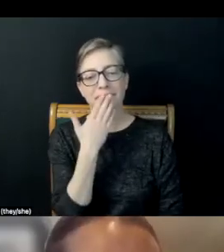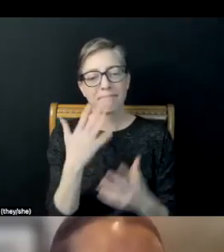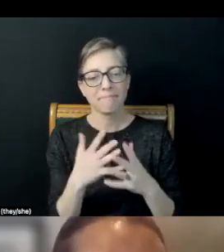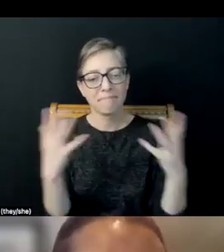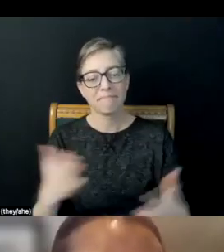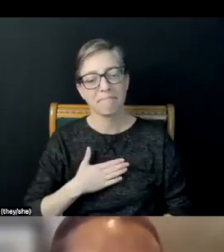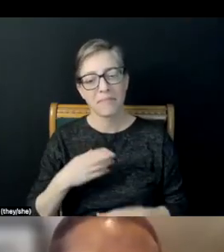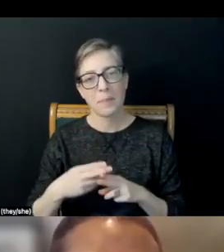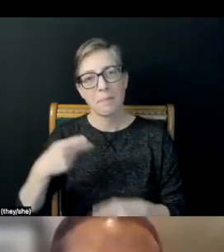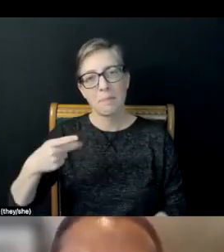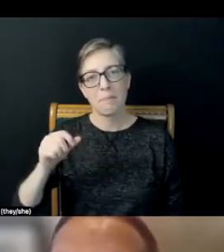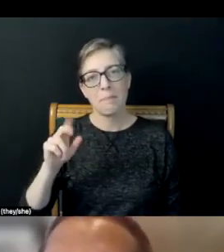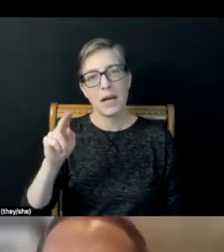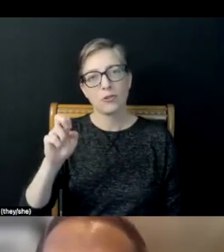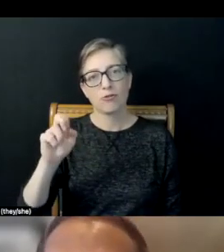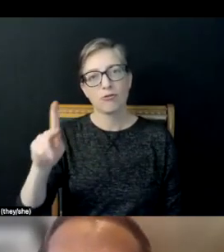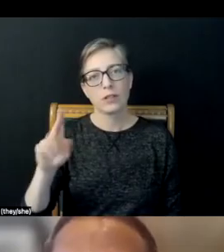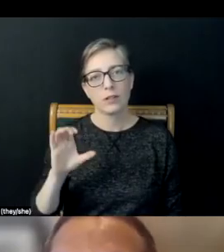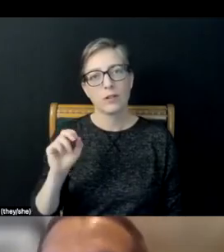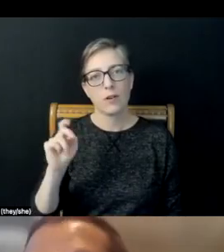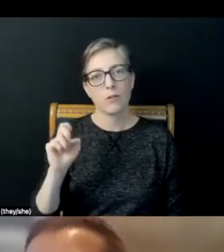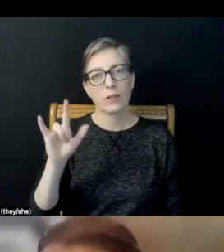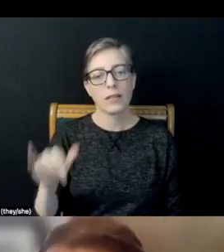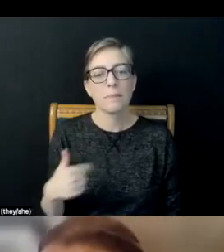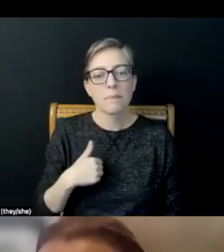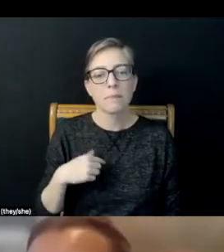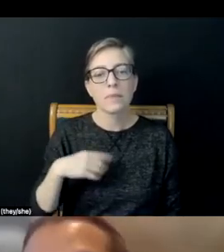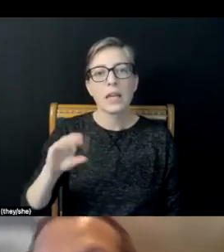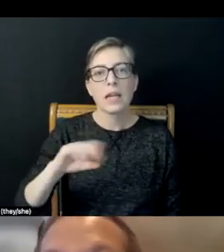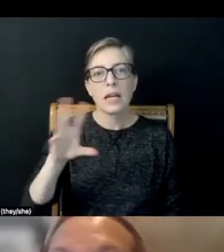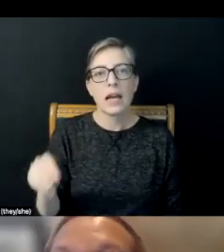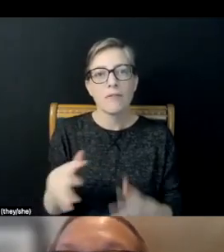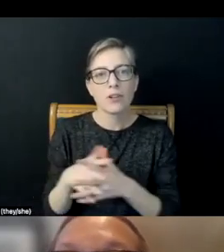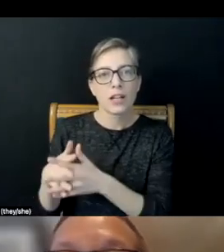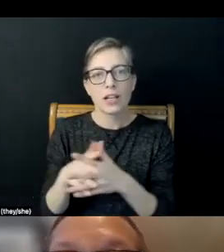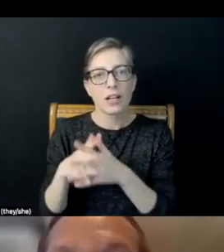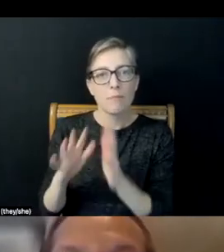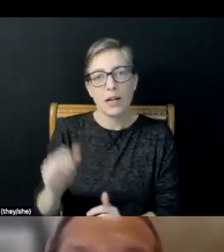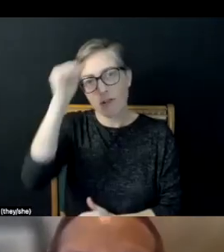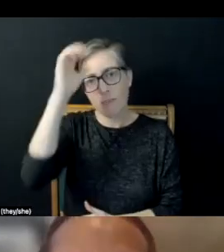I am an African American man who's long locks are pulled behind my head right now.